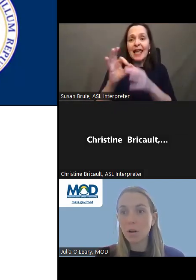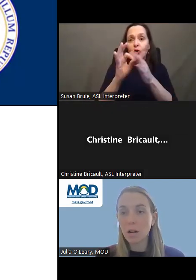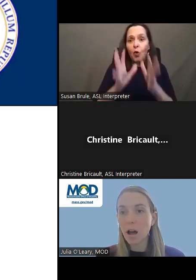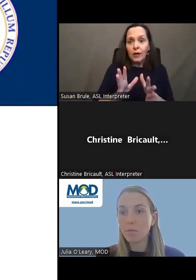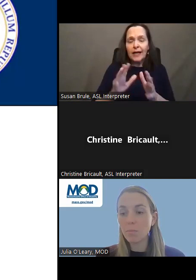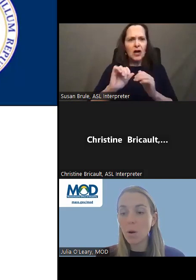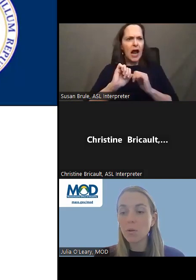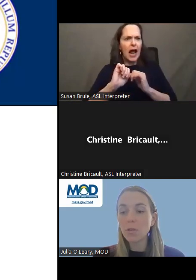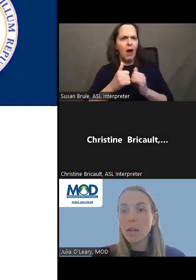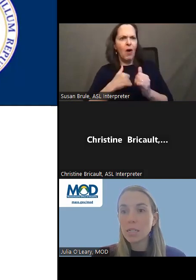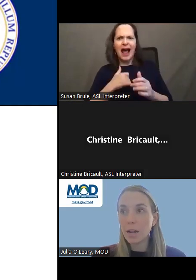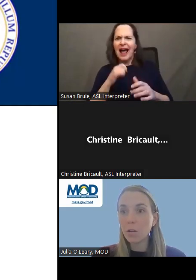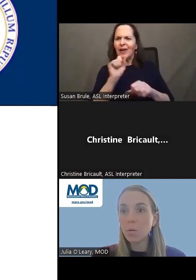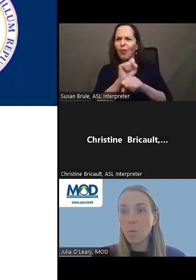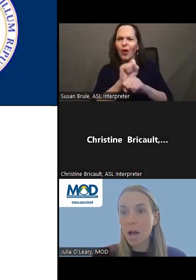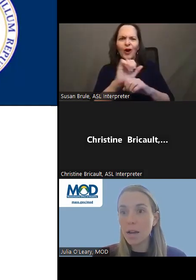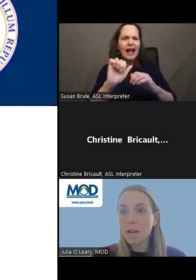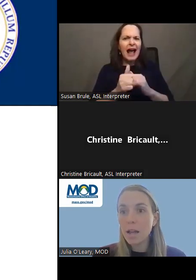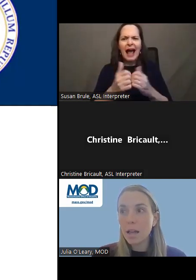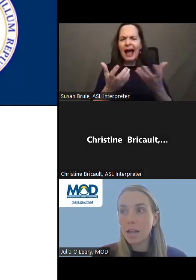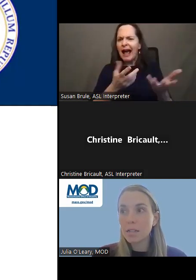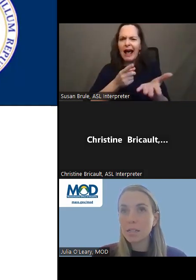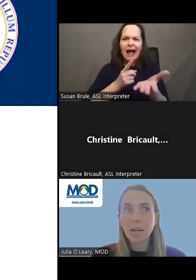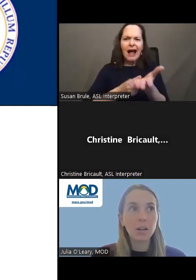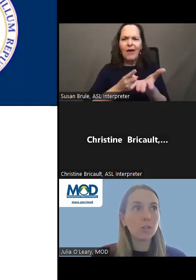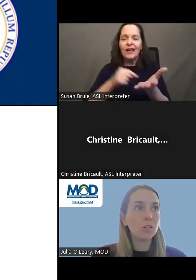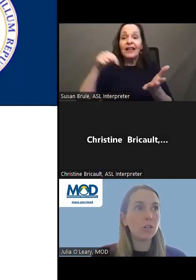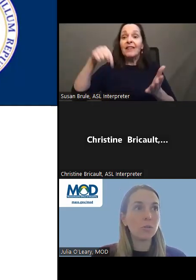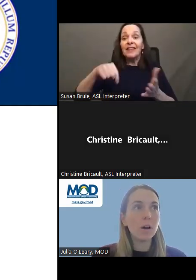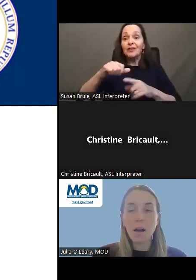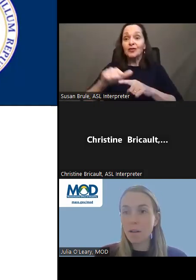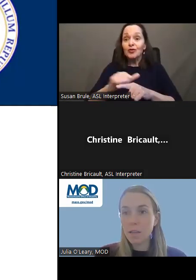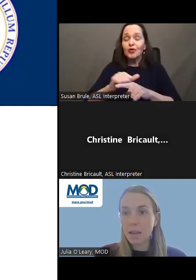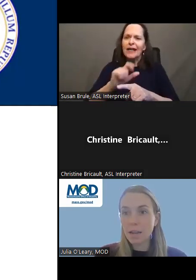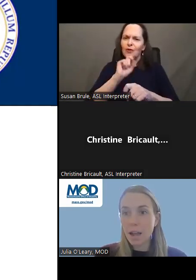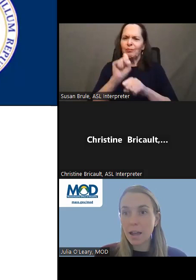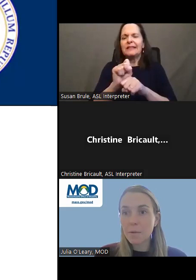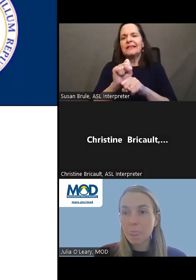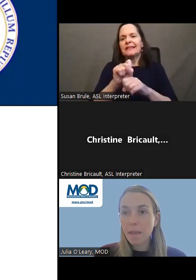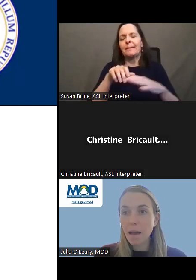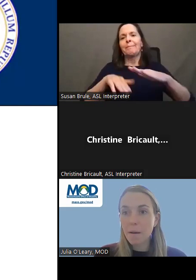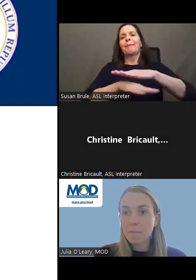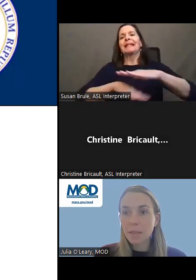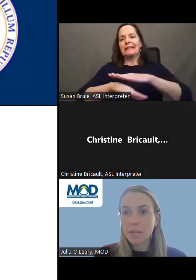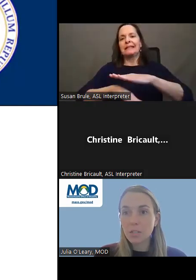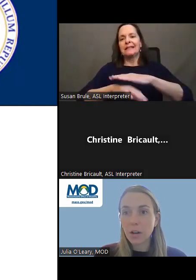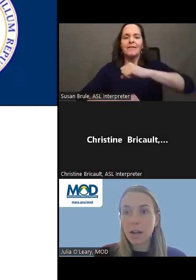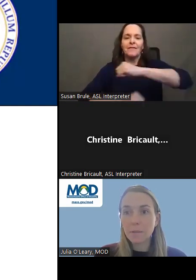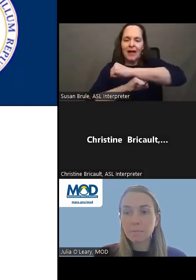we're going to cover both title 1 and title 2 of the ADA in this training.